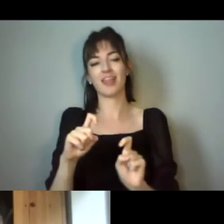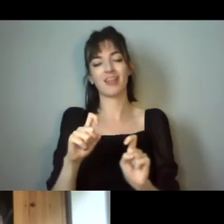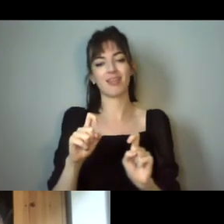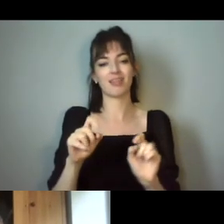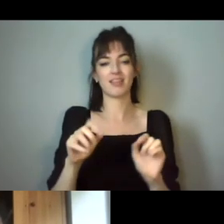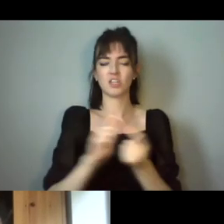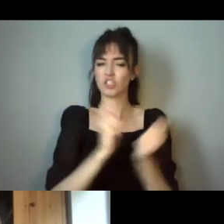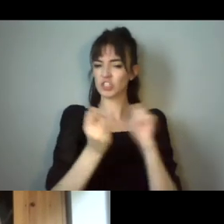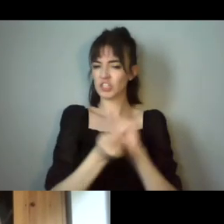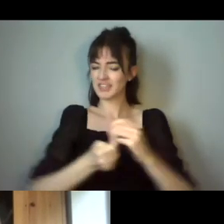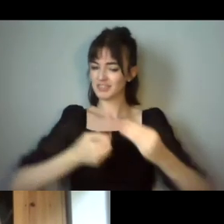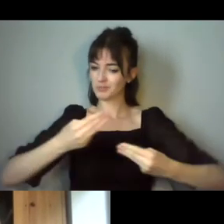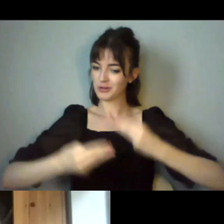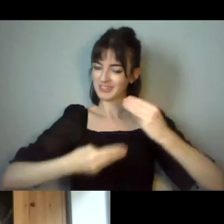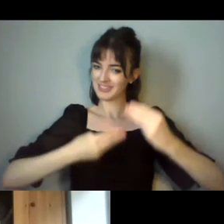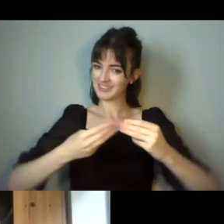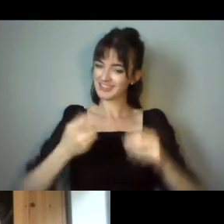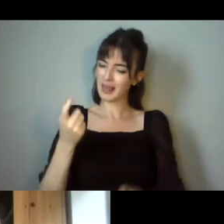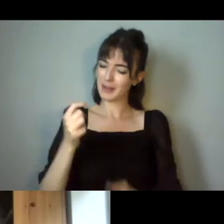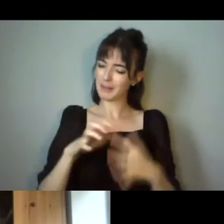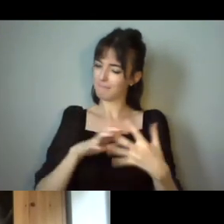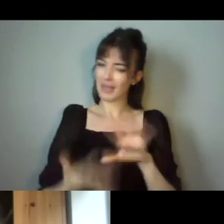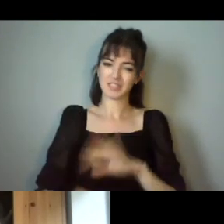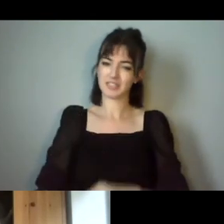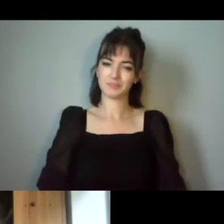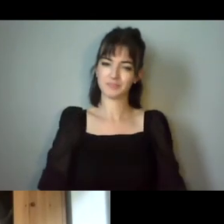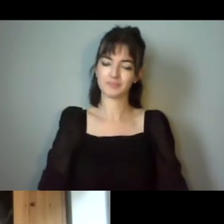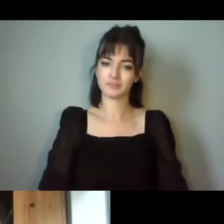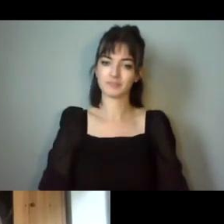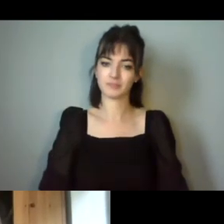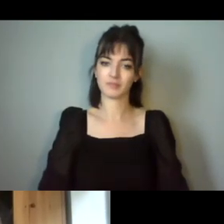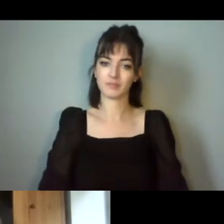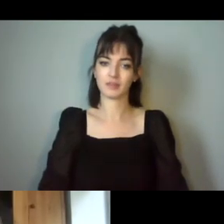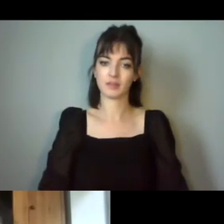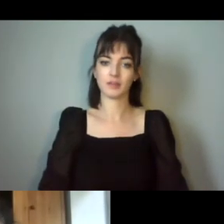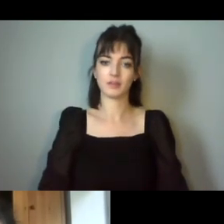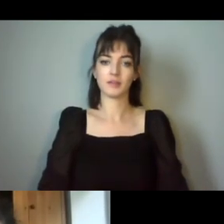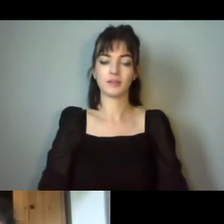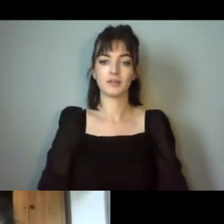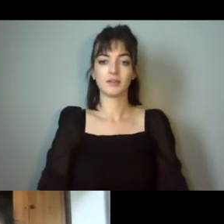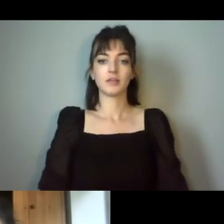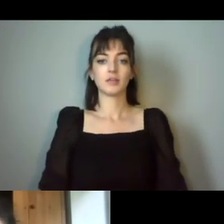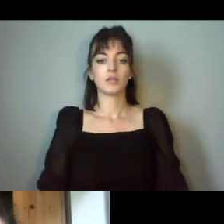process has been a little bit messy. >>: Okay. Okay. Karen Finnerty asks